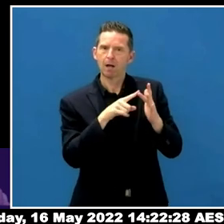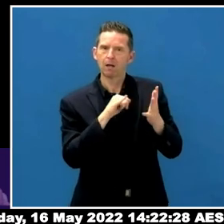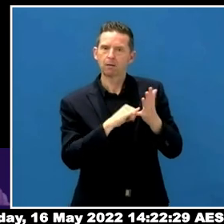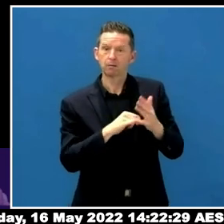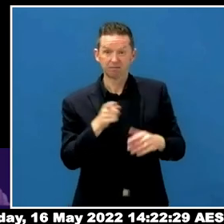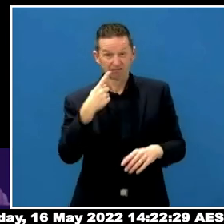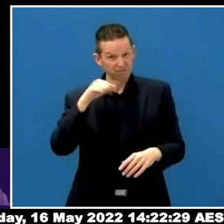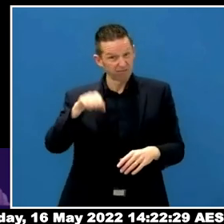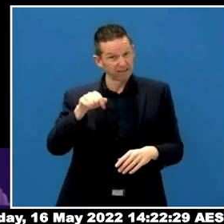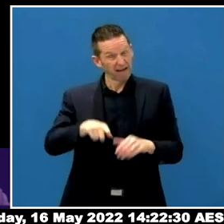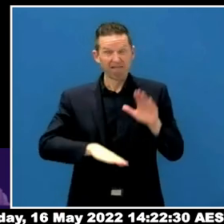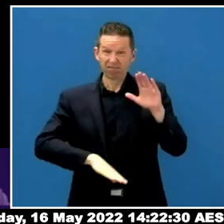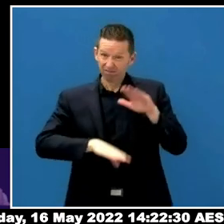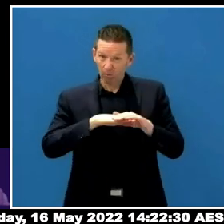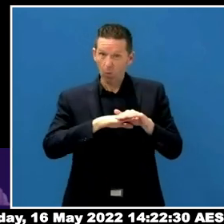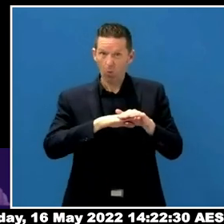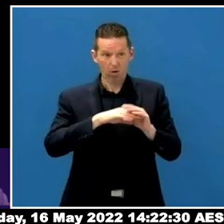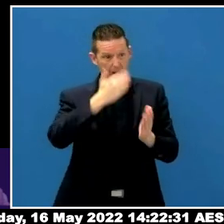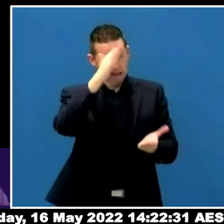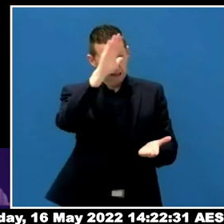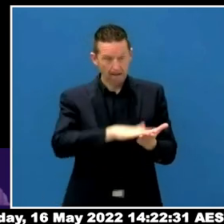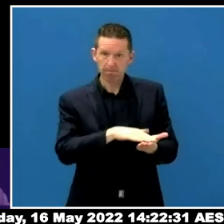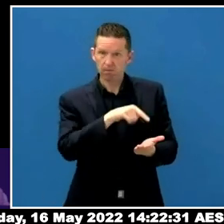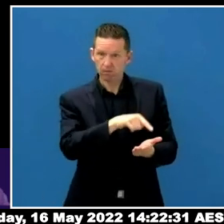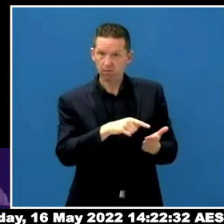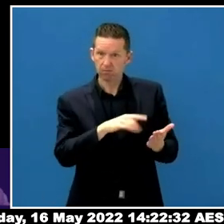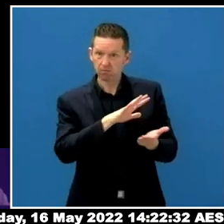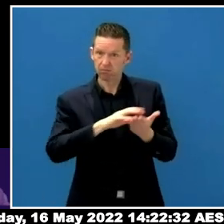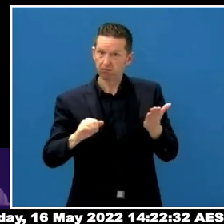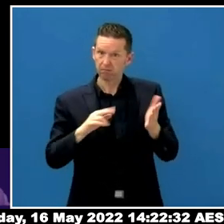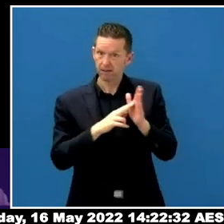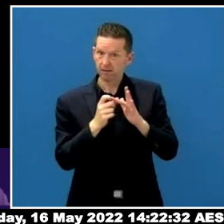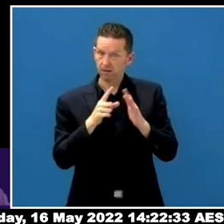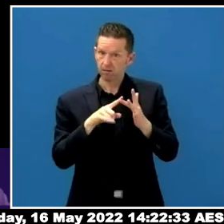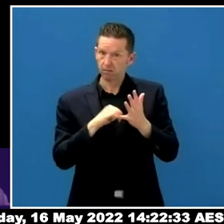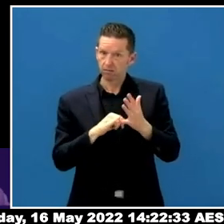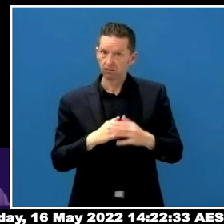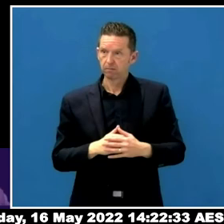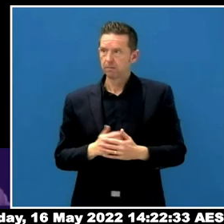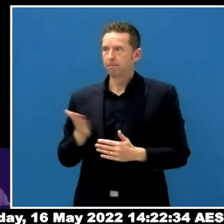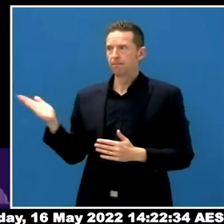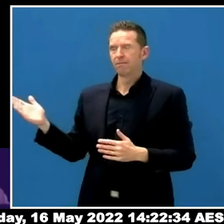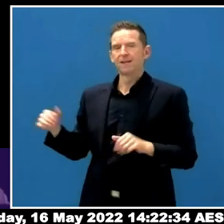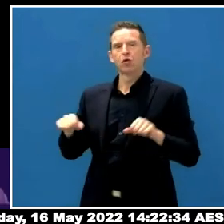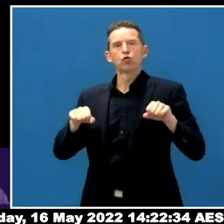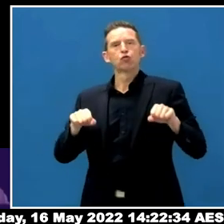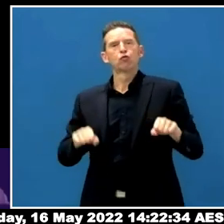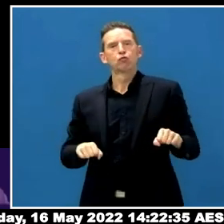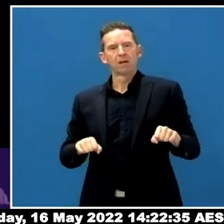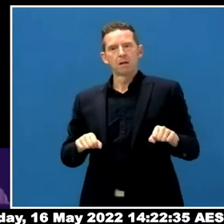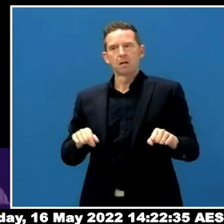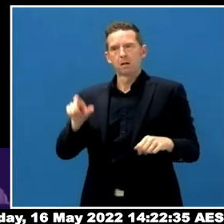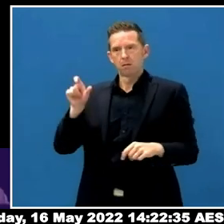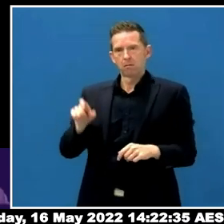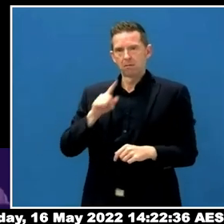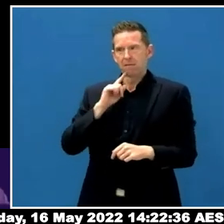Mr Fogarty, at some stage I think we might need the documentation, because it's